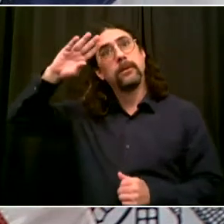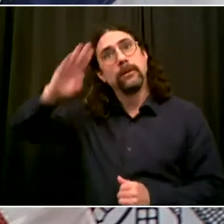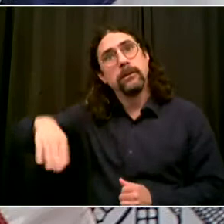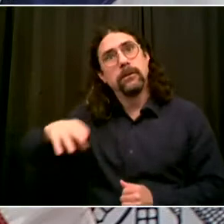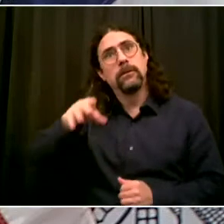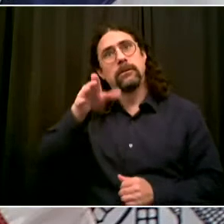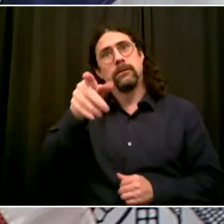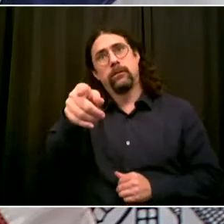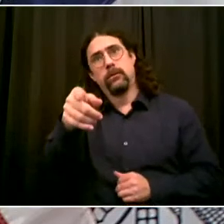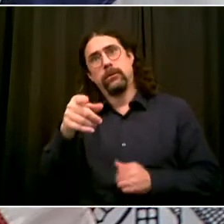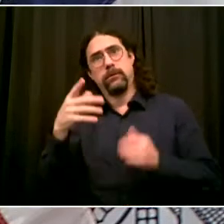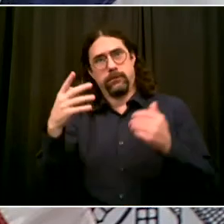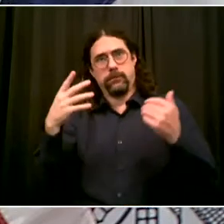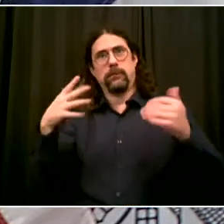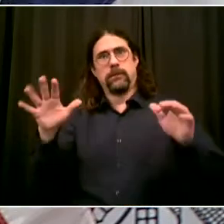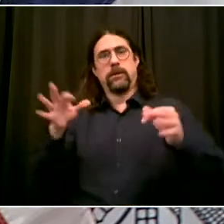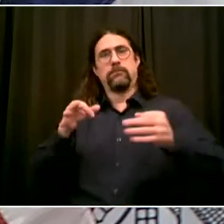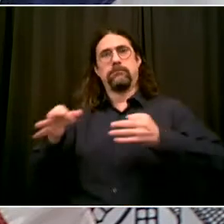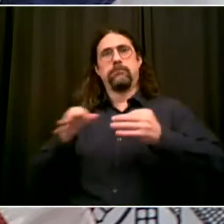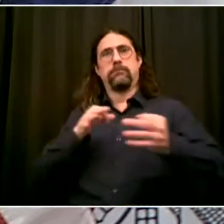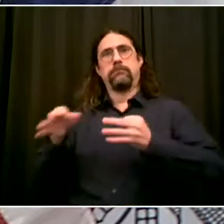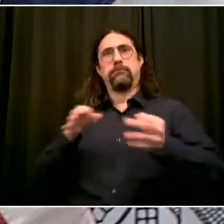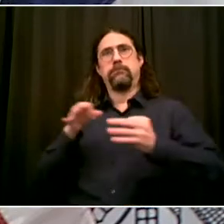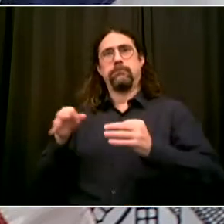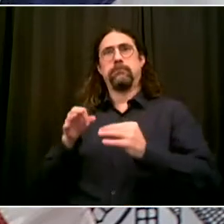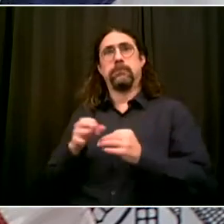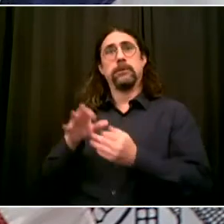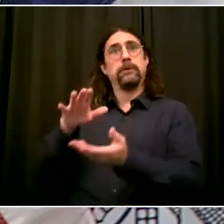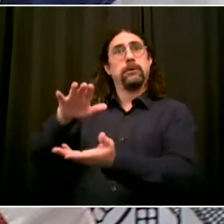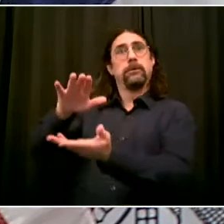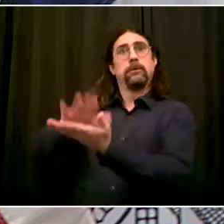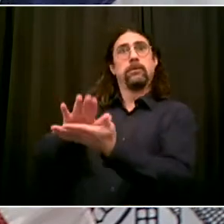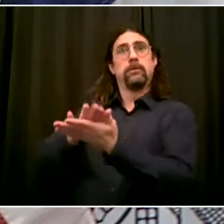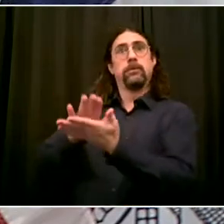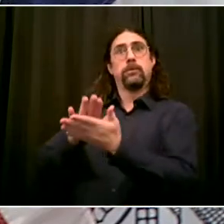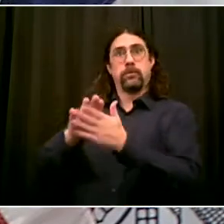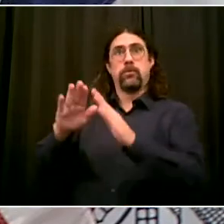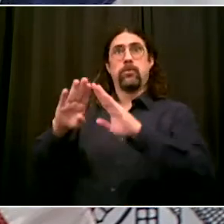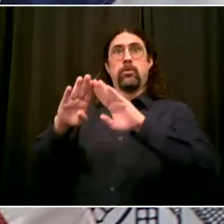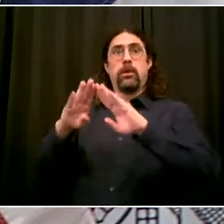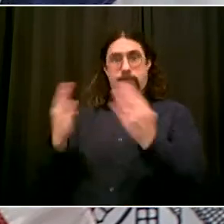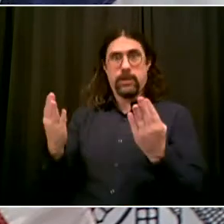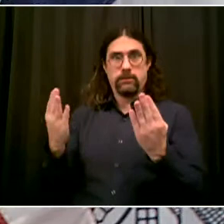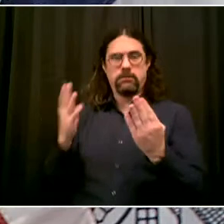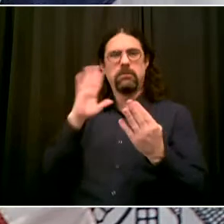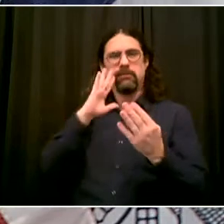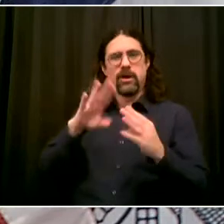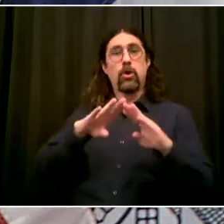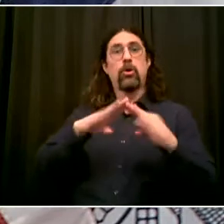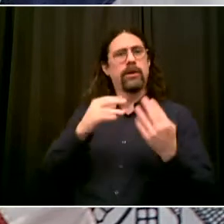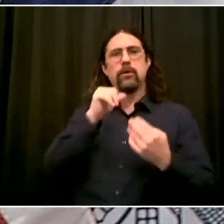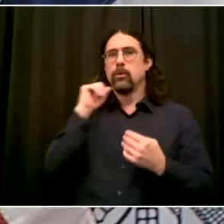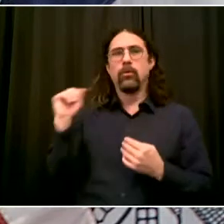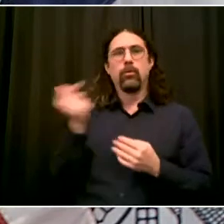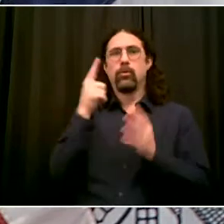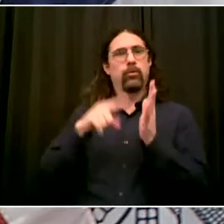COULD WE SEE THAT HAPPEN? START REOPENING SPECIAL ED